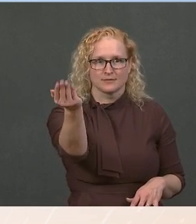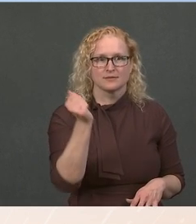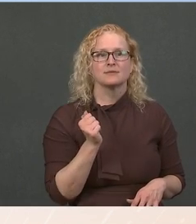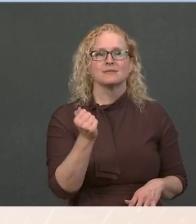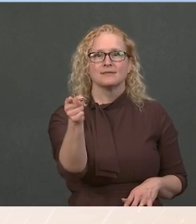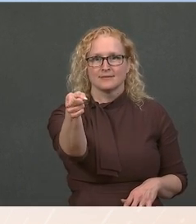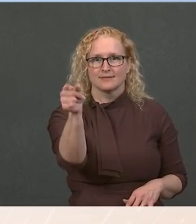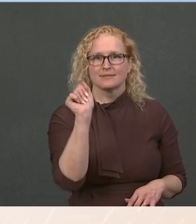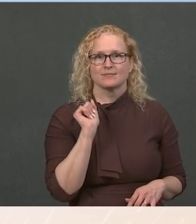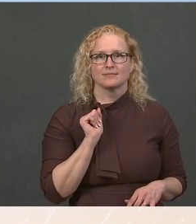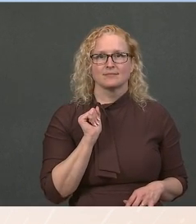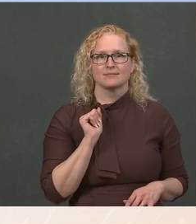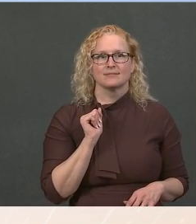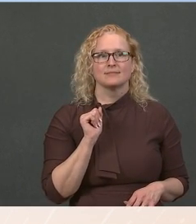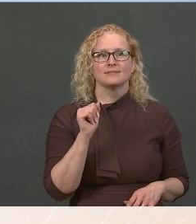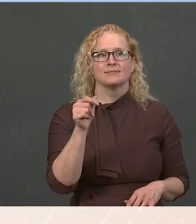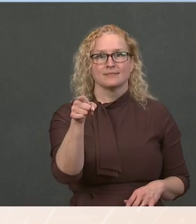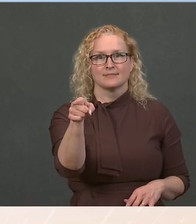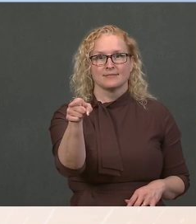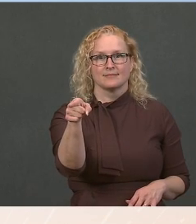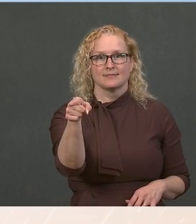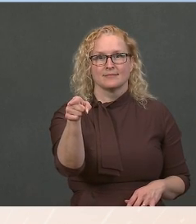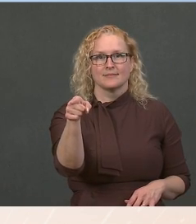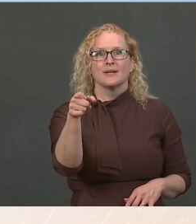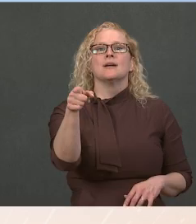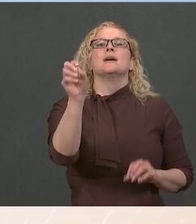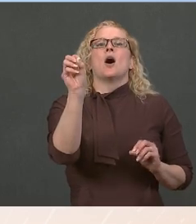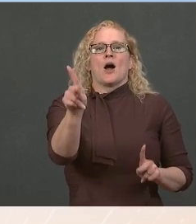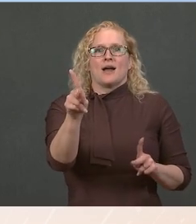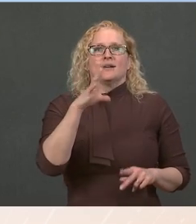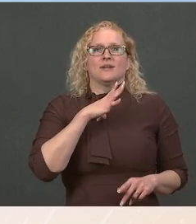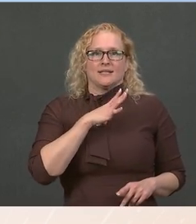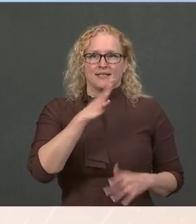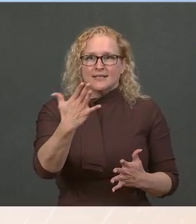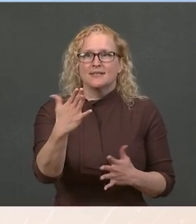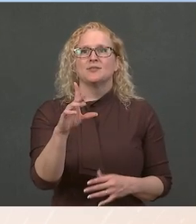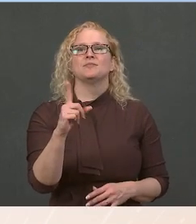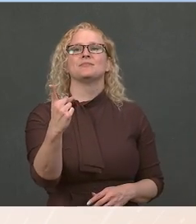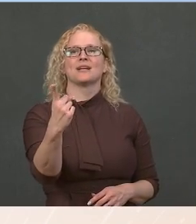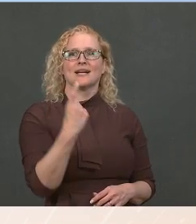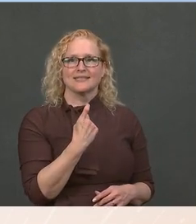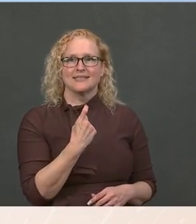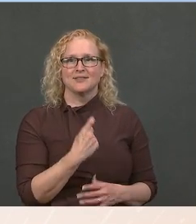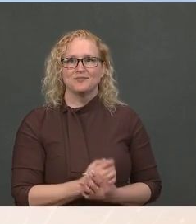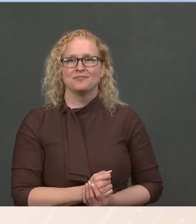The Press: Thank you. On to what you were talking about COVID -- Ms. Jean-Pierre: Yeah. The Press: There was a lot of talk at the beginning of the administration